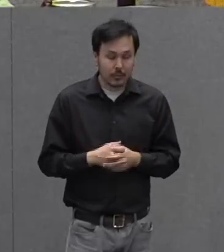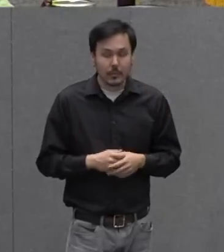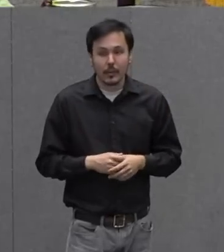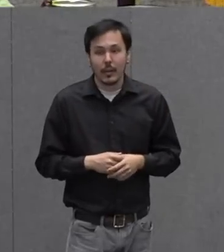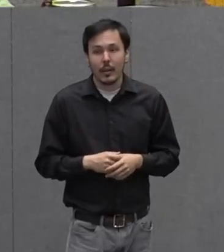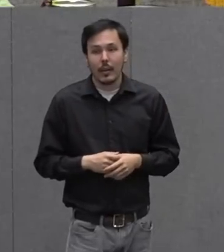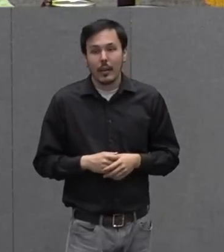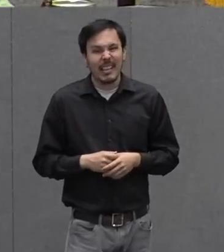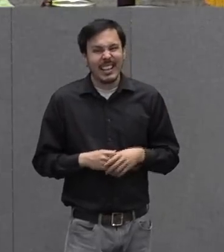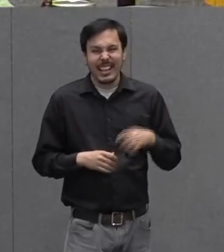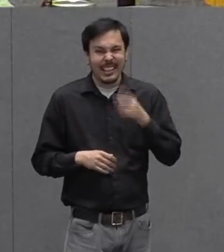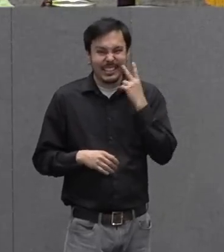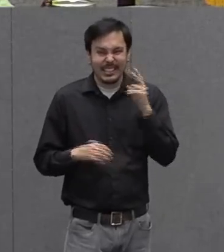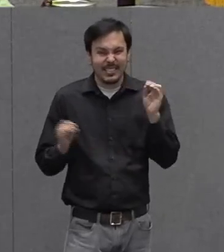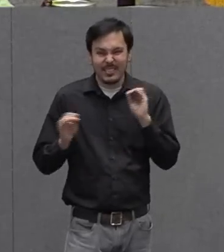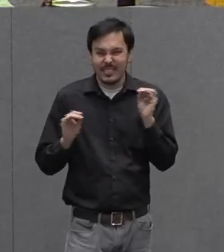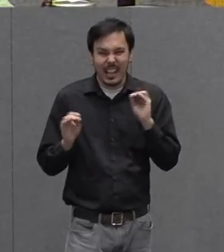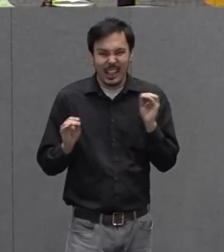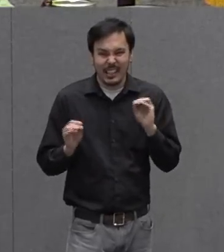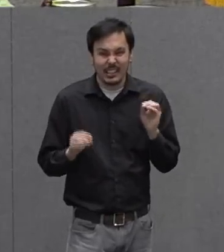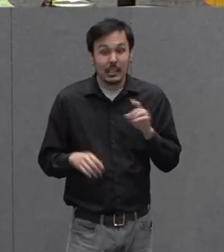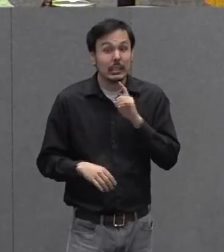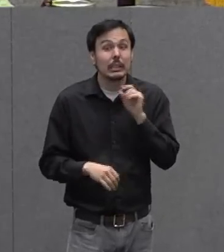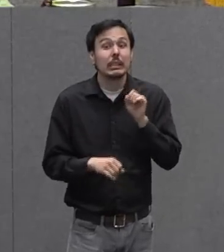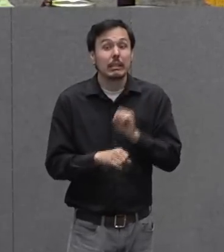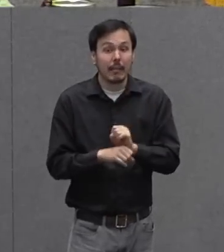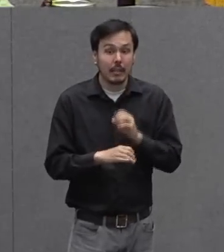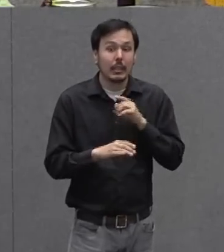I don't see anything at all. This definitely blocks light.